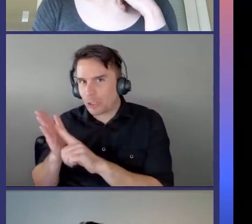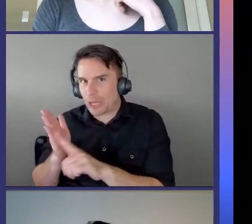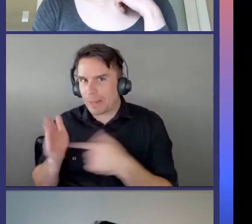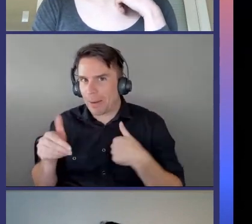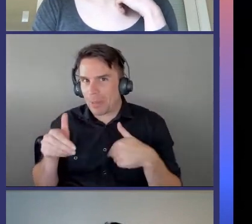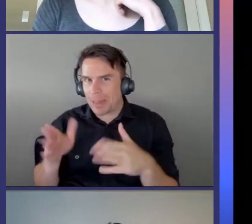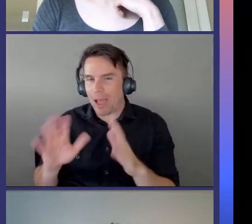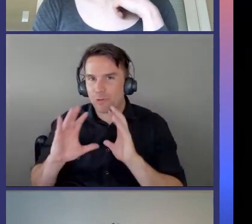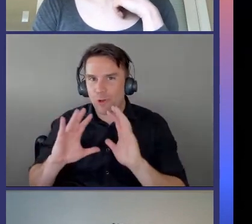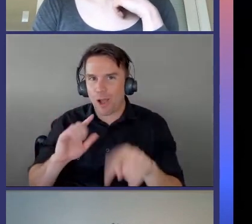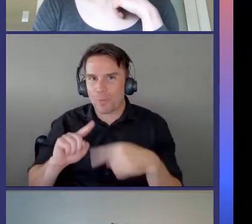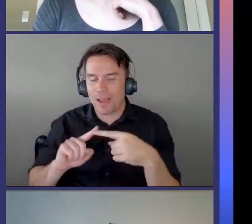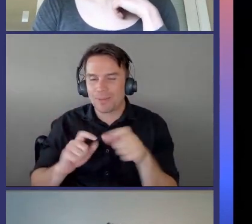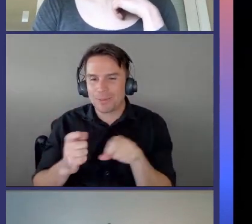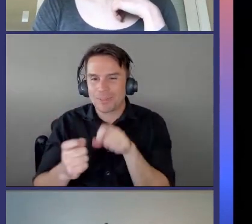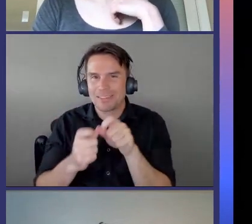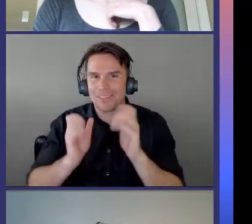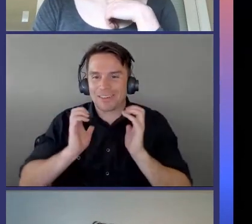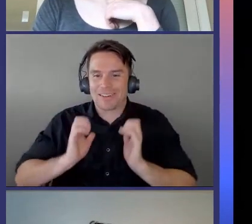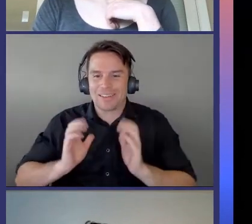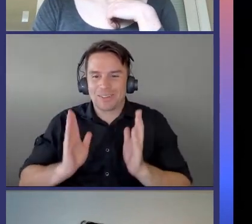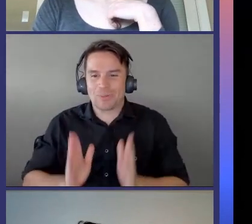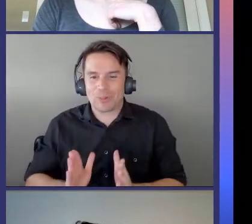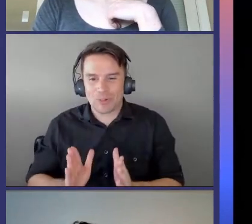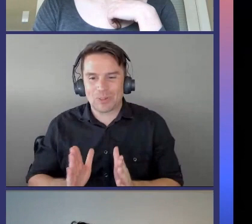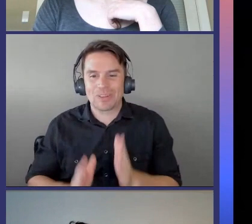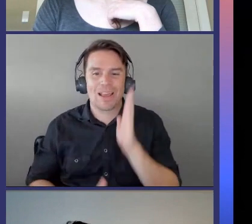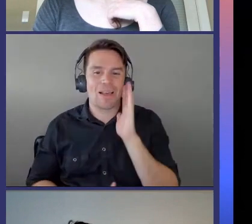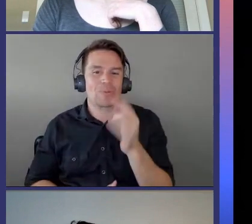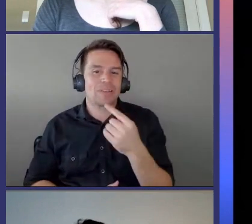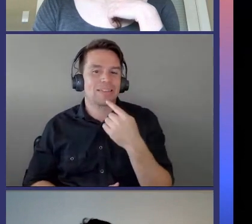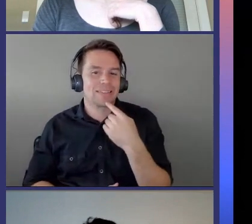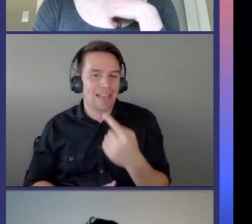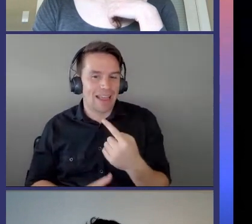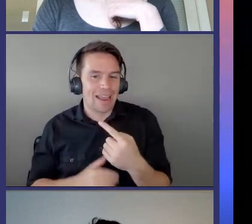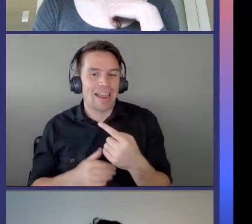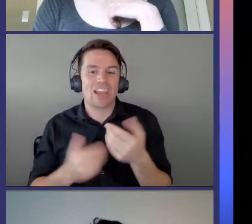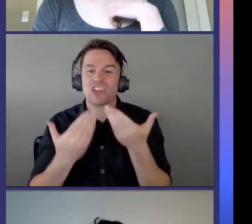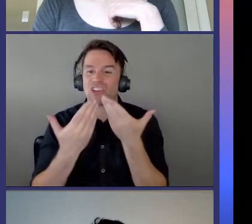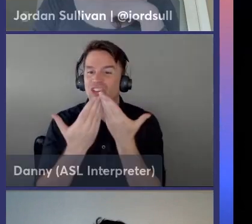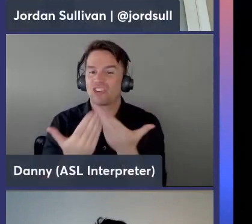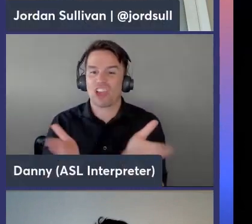But I will say that in general, there are very common household name customers